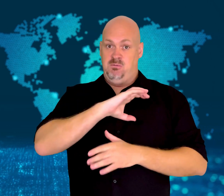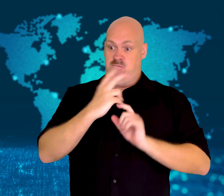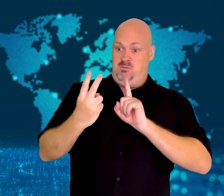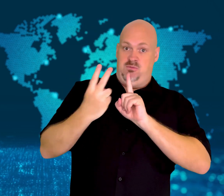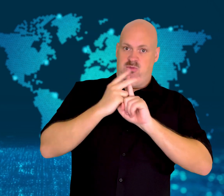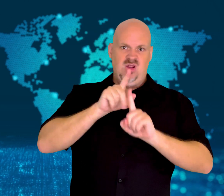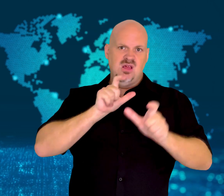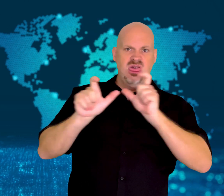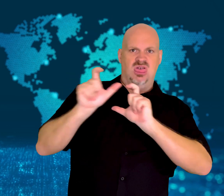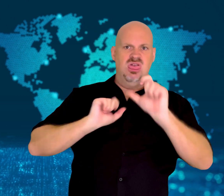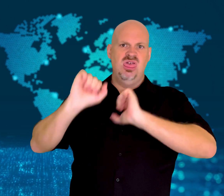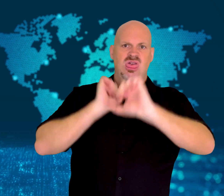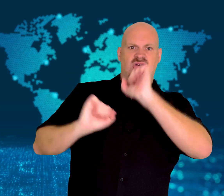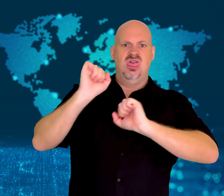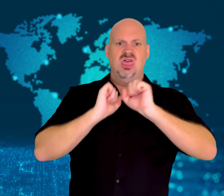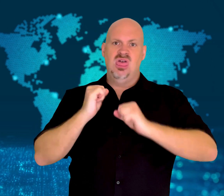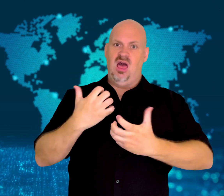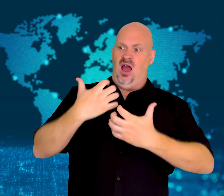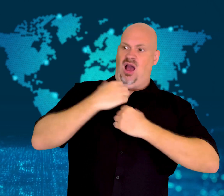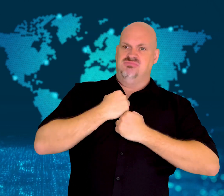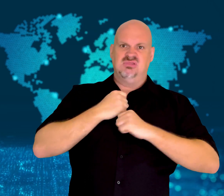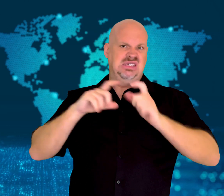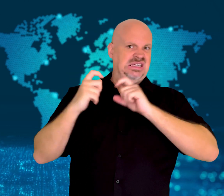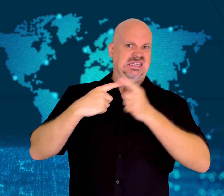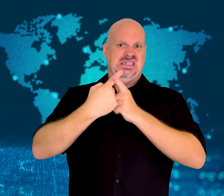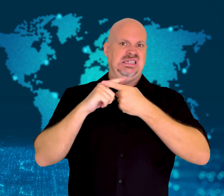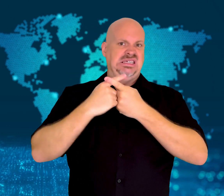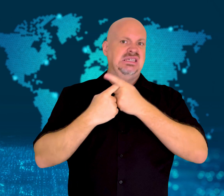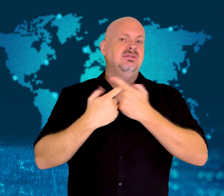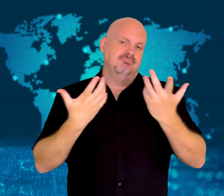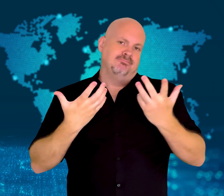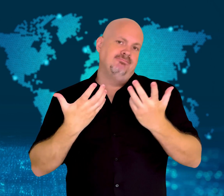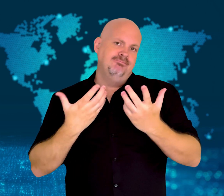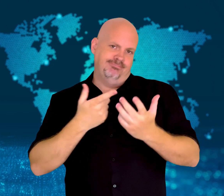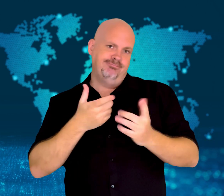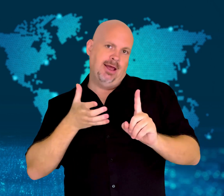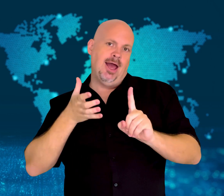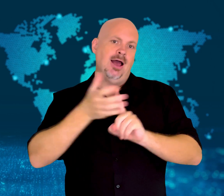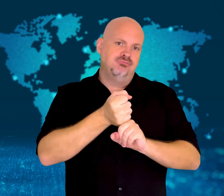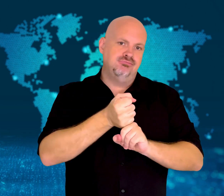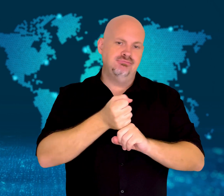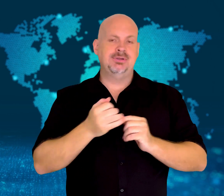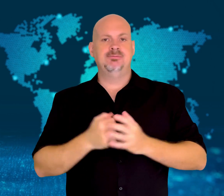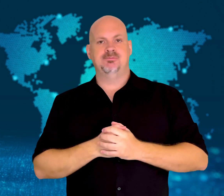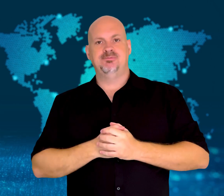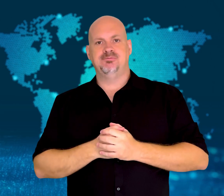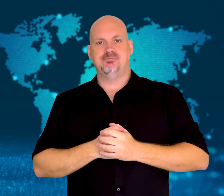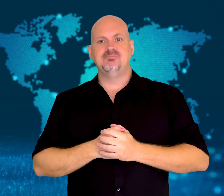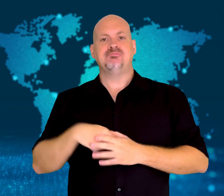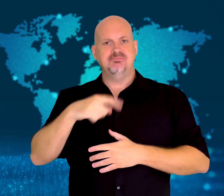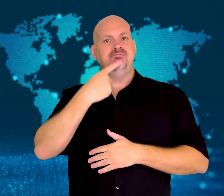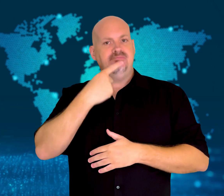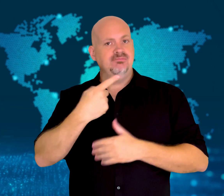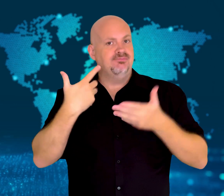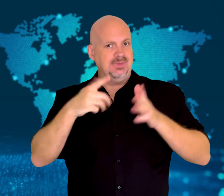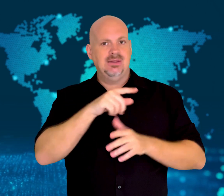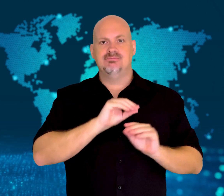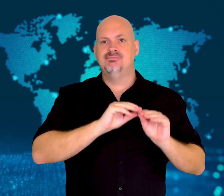Santos was arrested because he forcefully resisted the police.